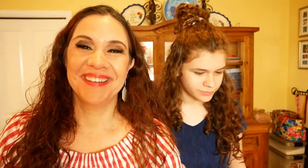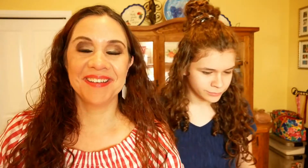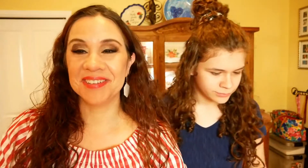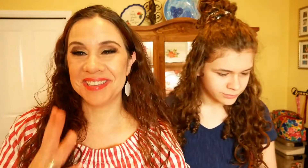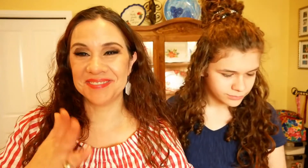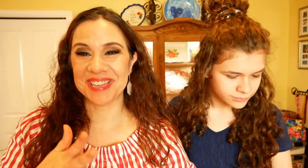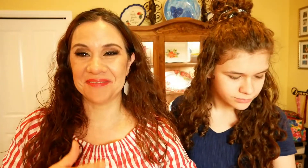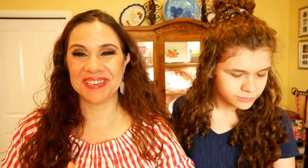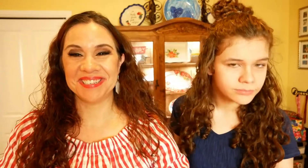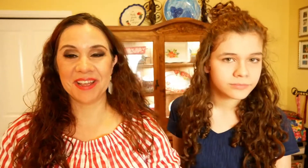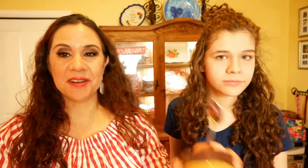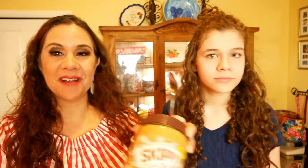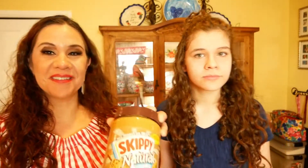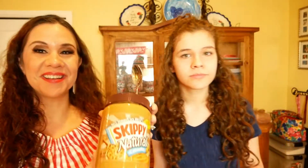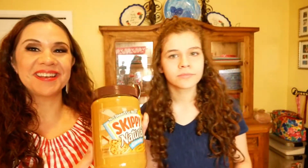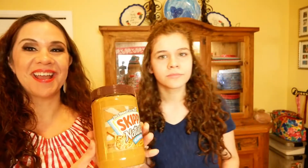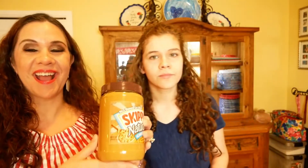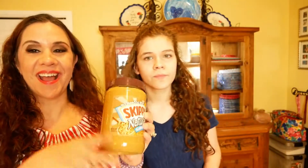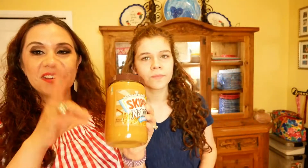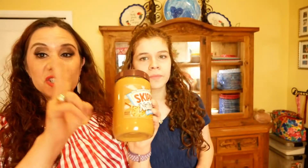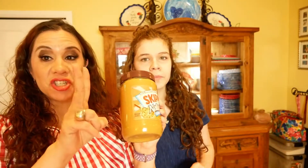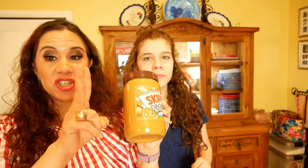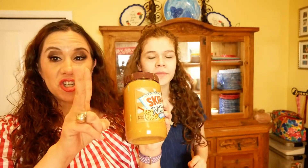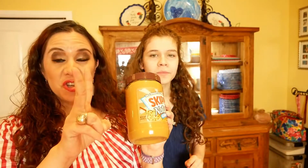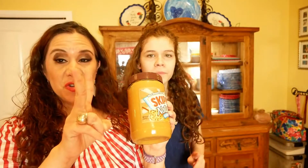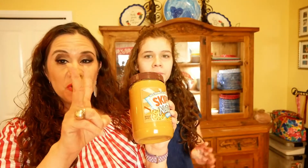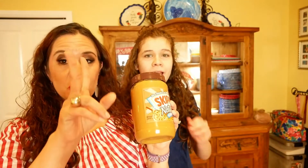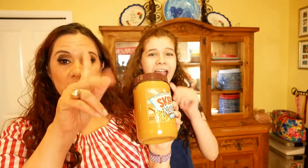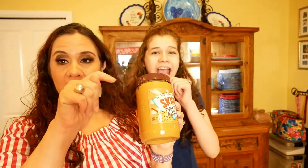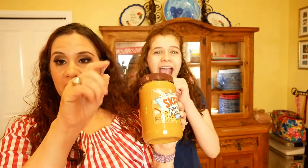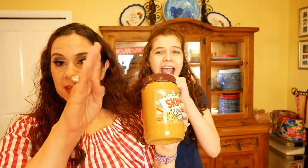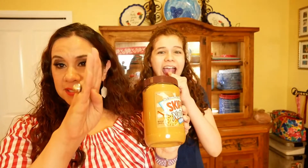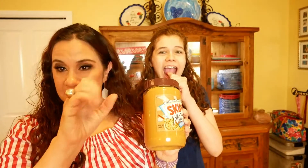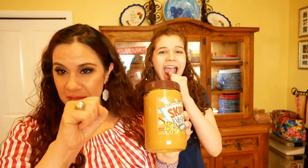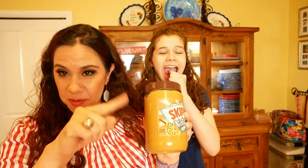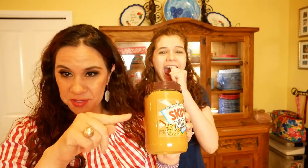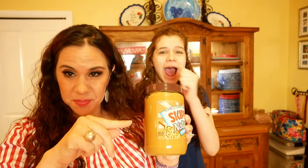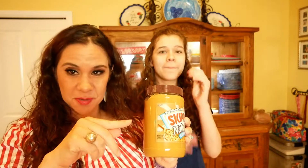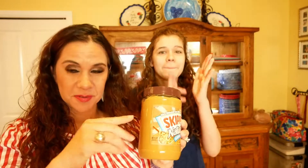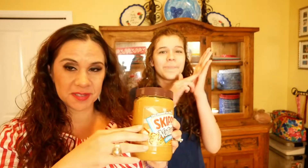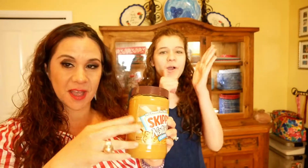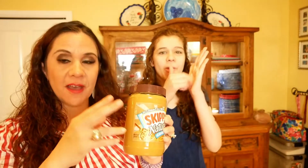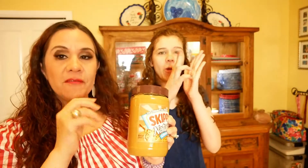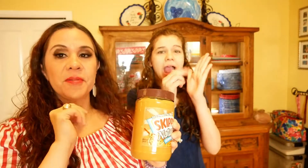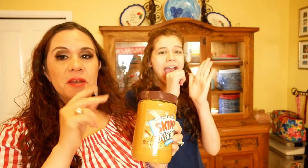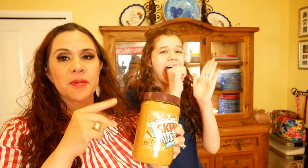everything is happening today now we're going to add two tablespoons of peanut butter